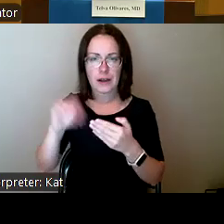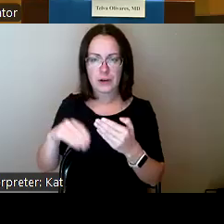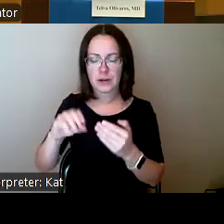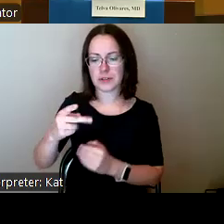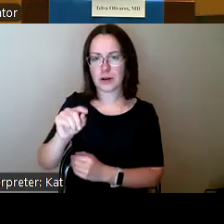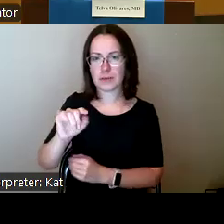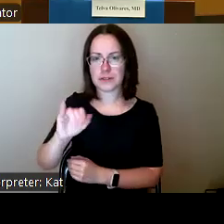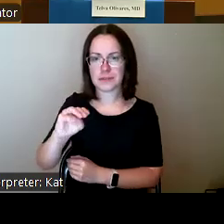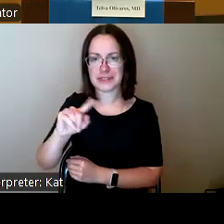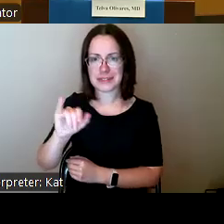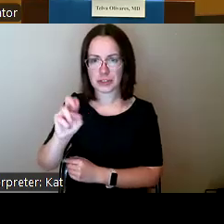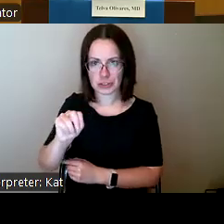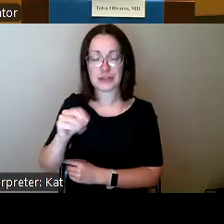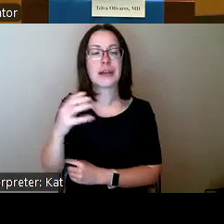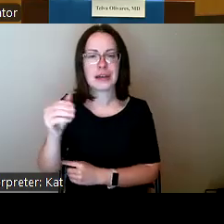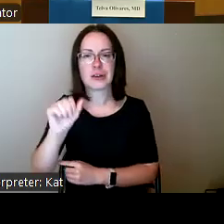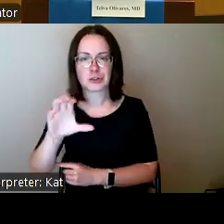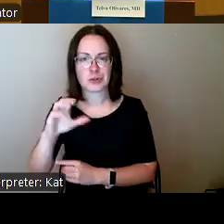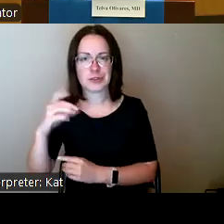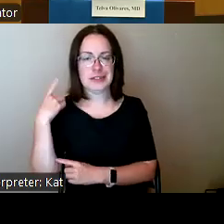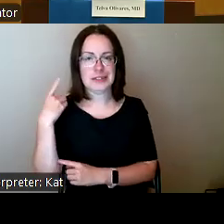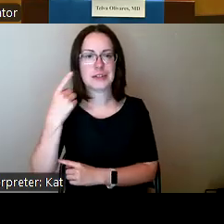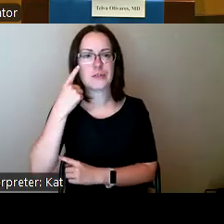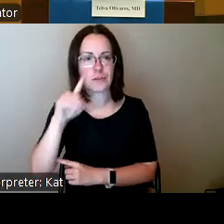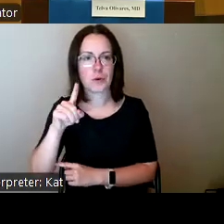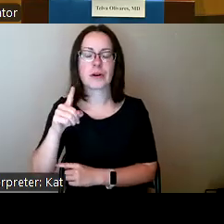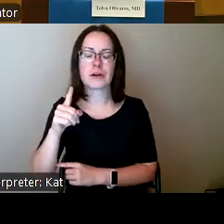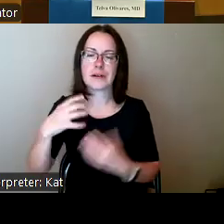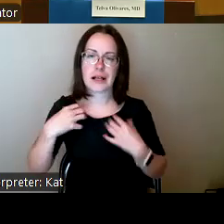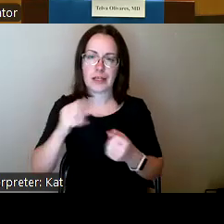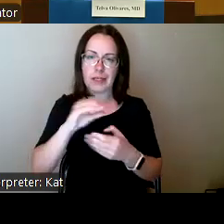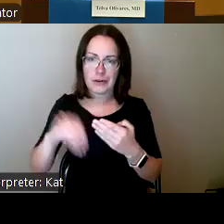senior associate dean of health outcomes education at SMD. But most importantly